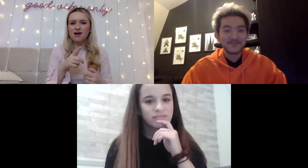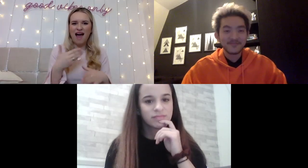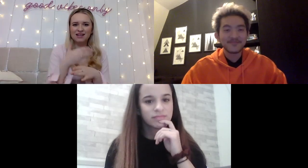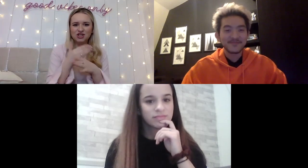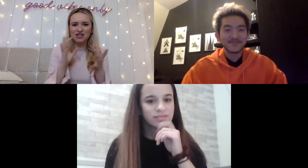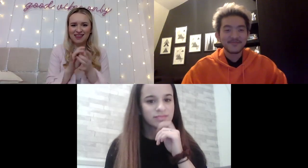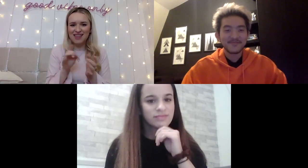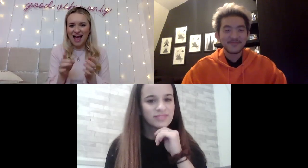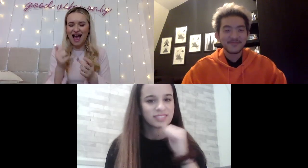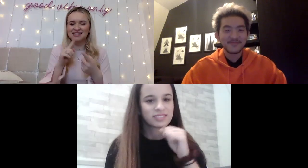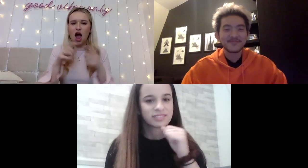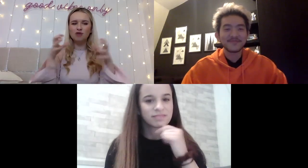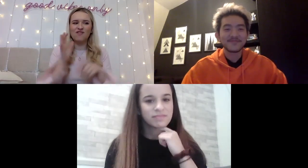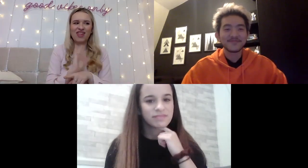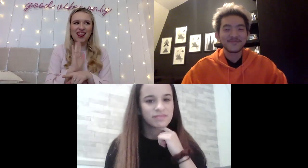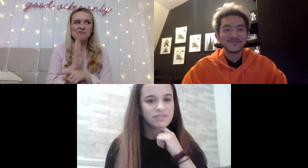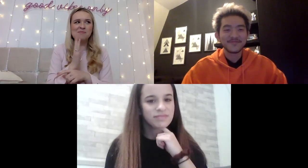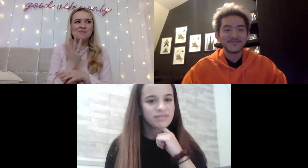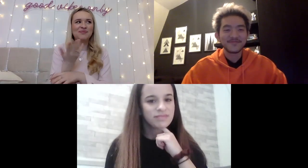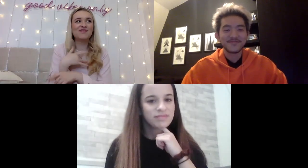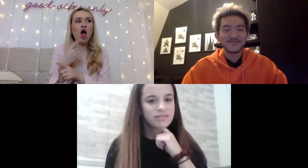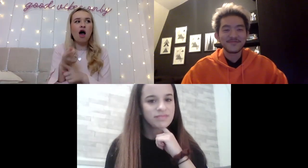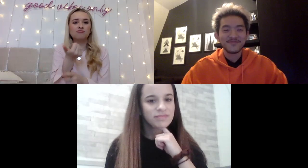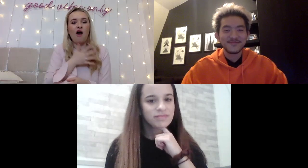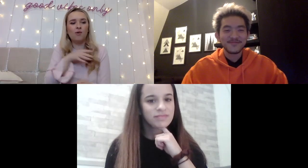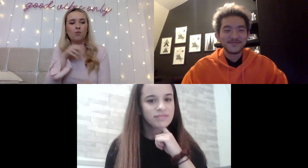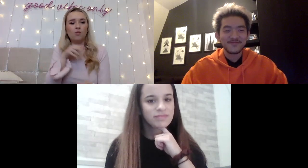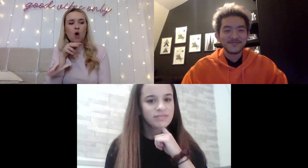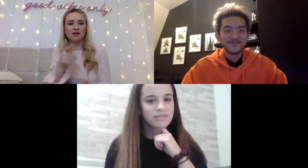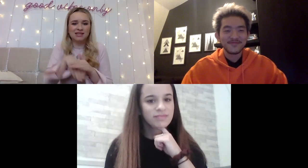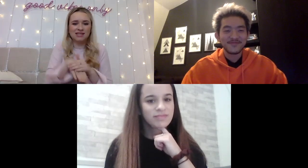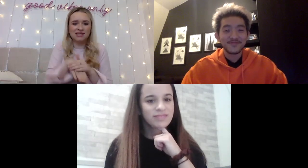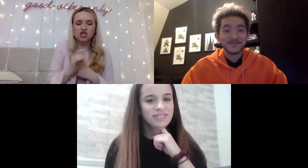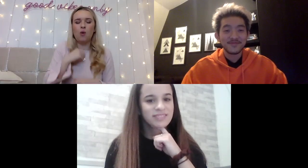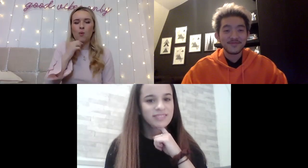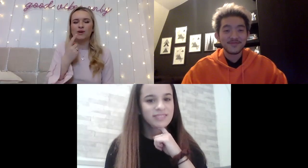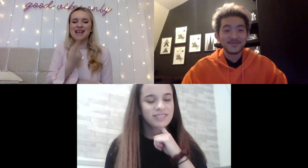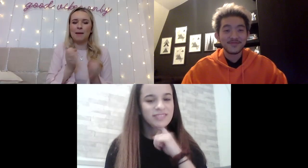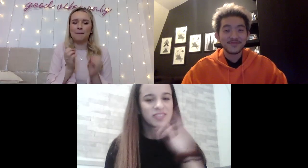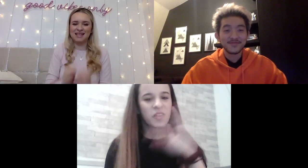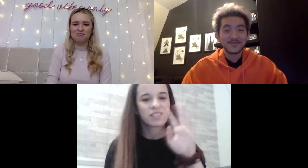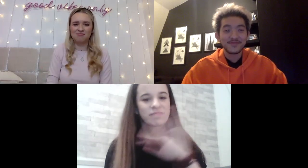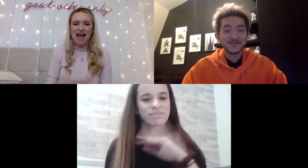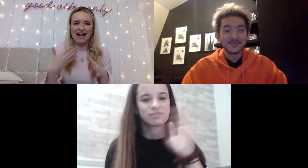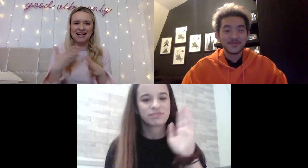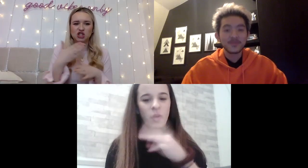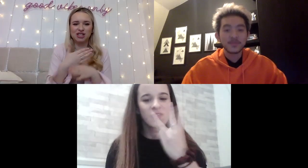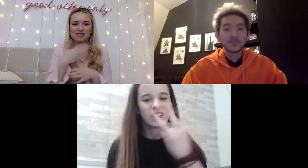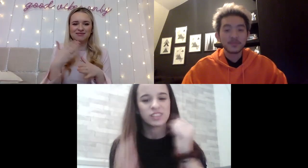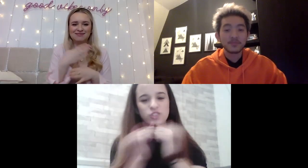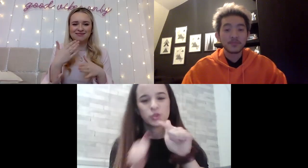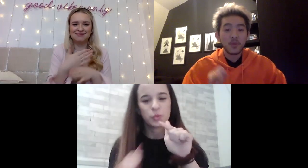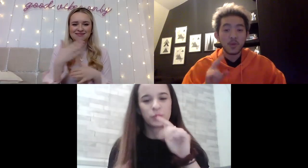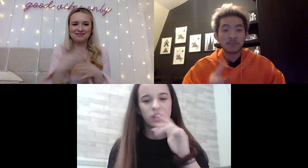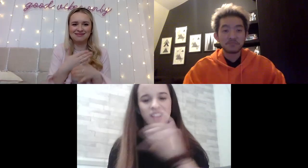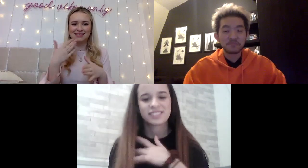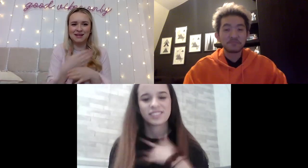Jas: Which is related to it... I would said 'B' Jem: All types of film you'll look great in